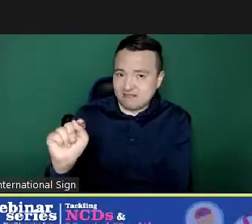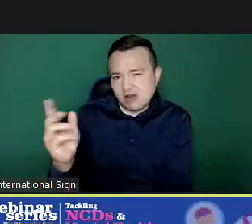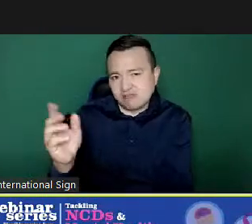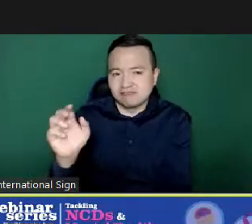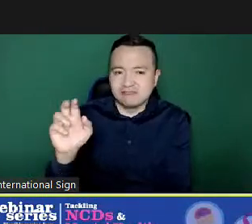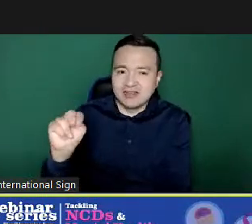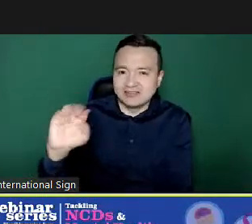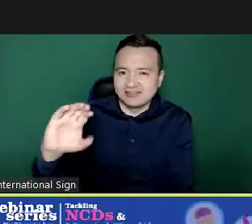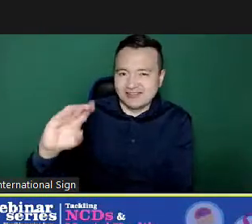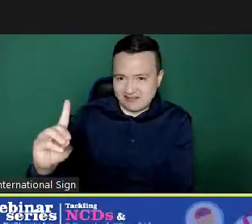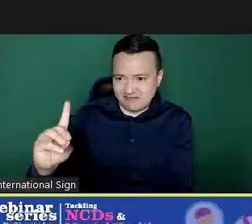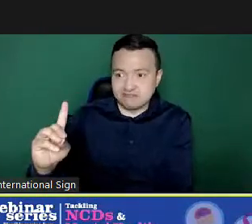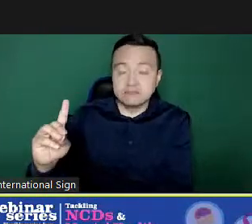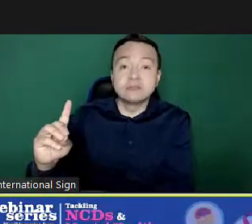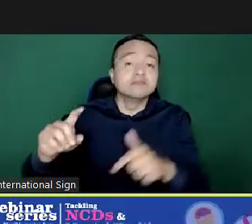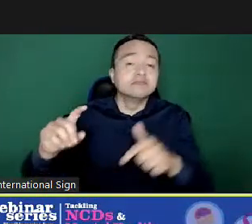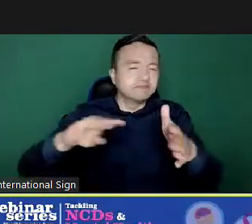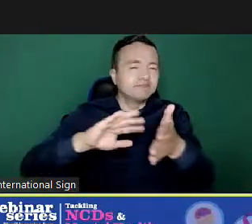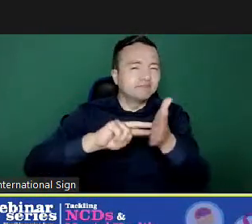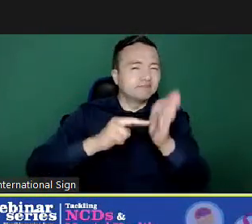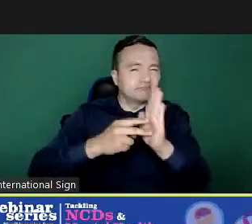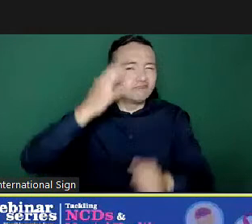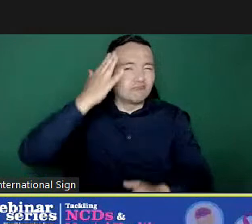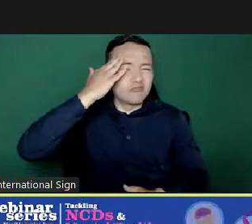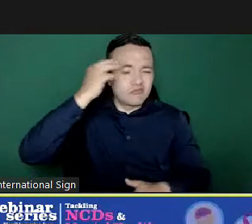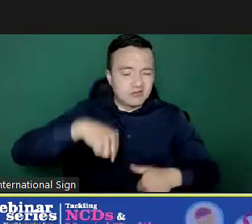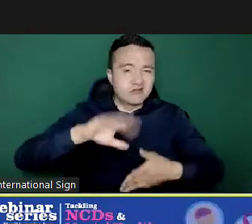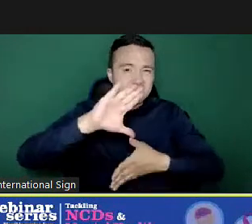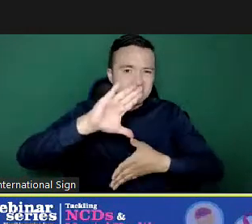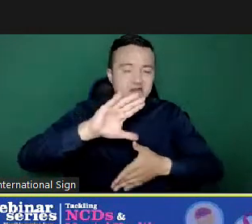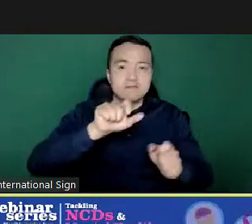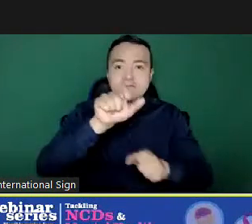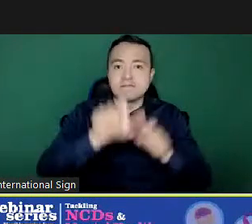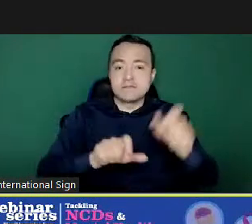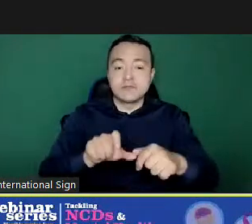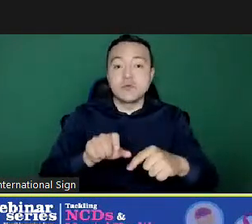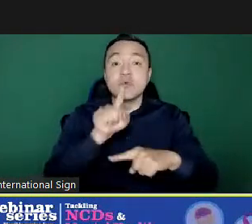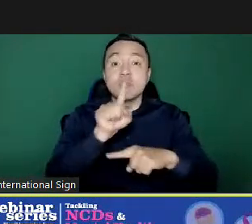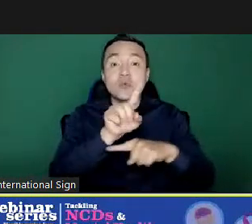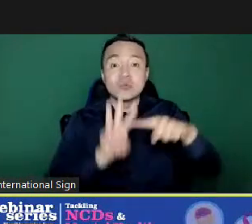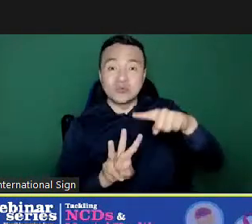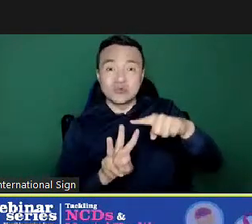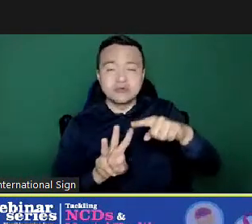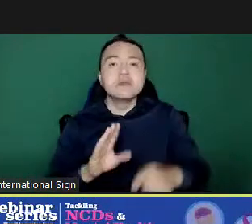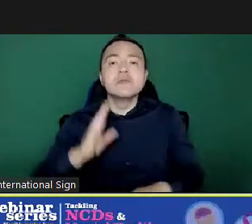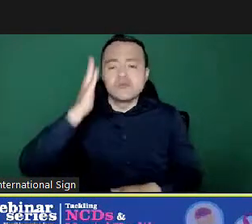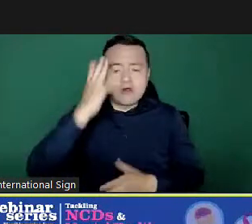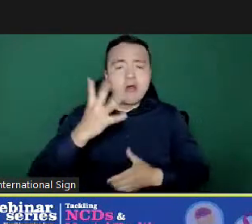We have learned a lot about COVID and non-communicable diseases. But persons with non-communicable diseases are at